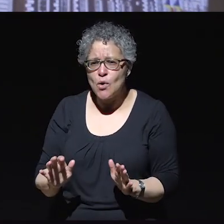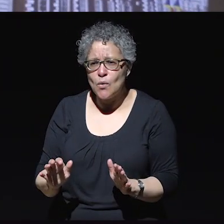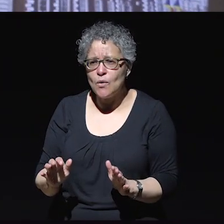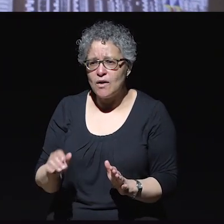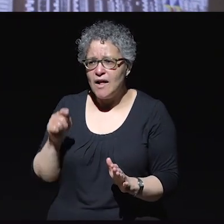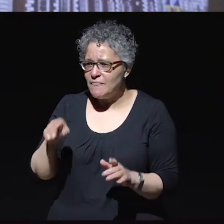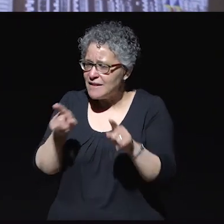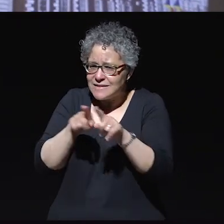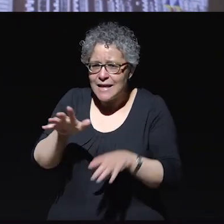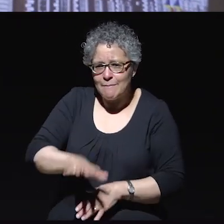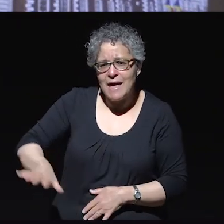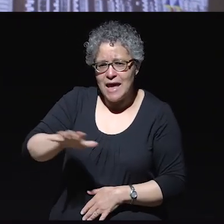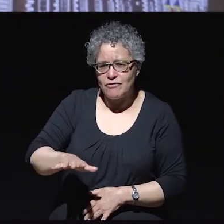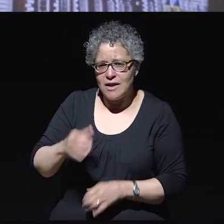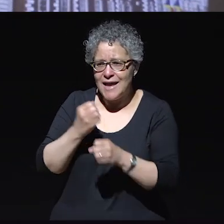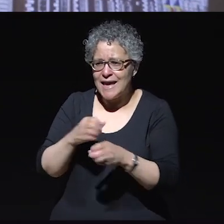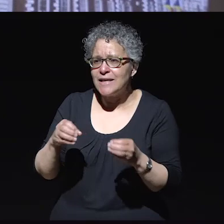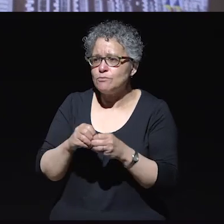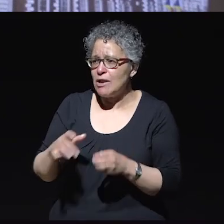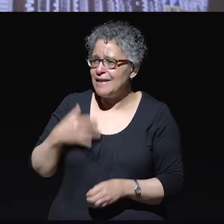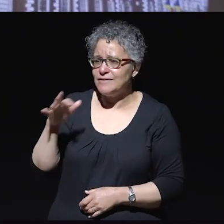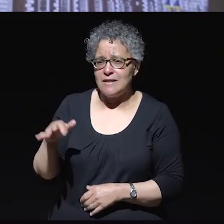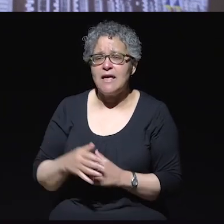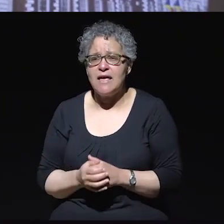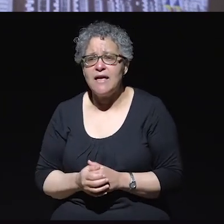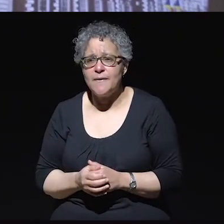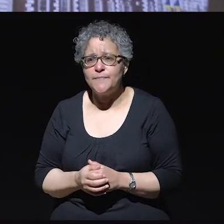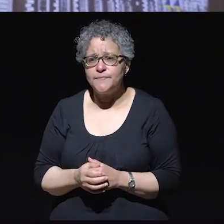that Gainsborough now lives in from 1774, with 'The Blue Boy'